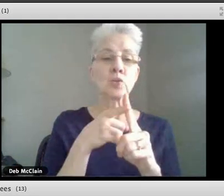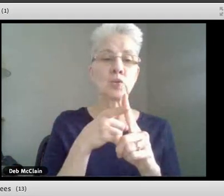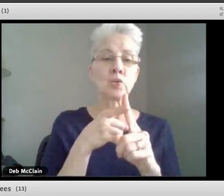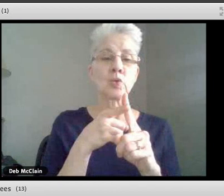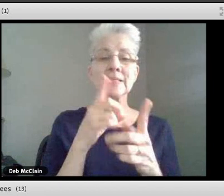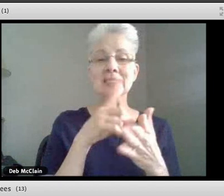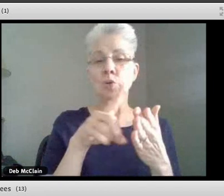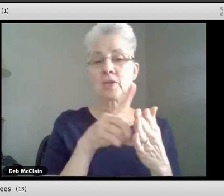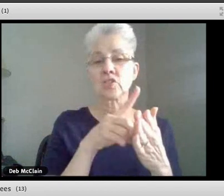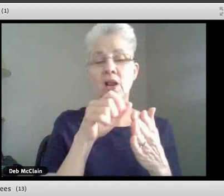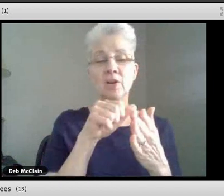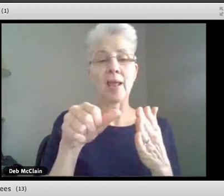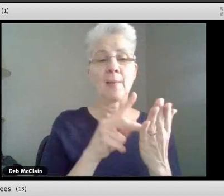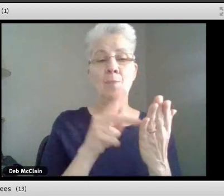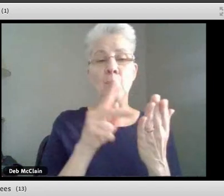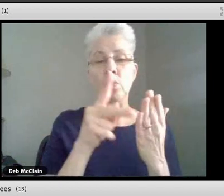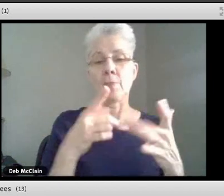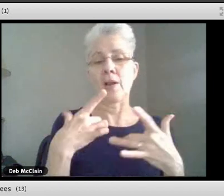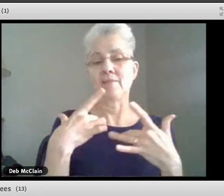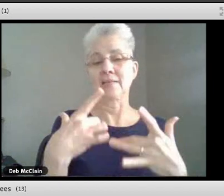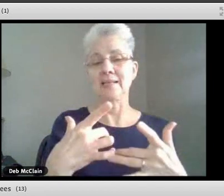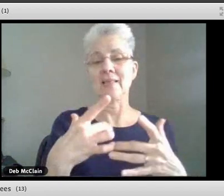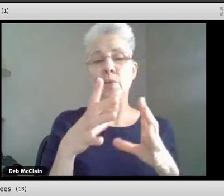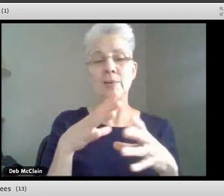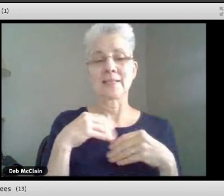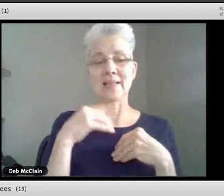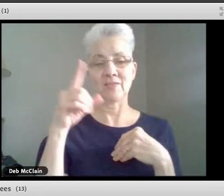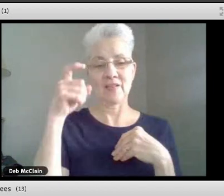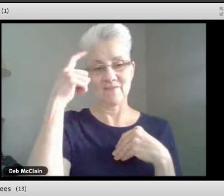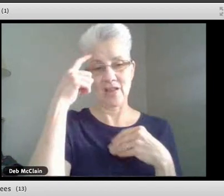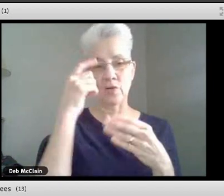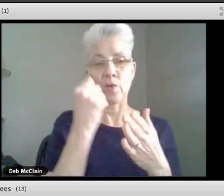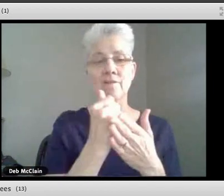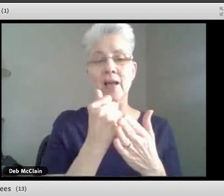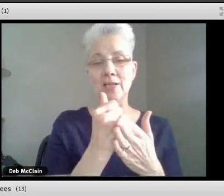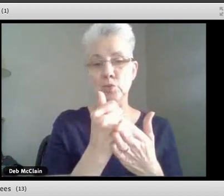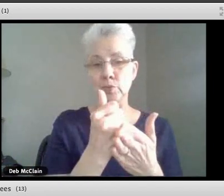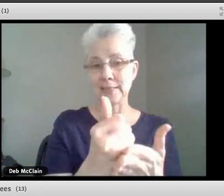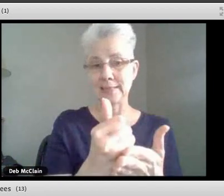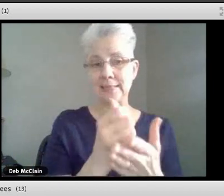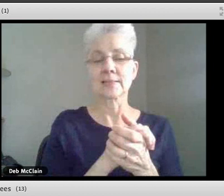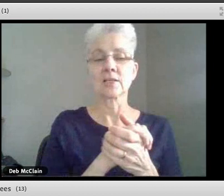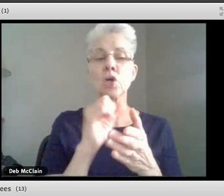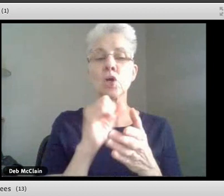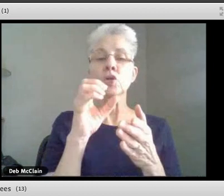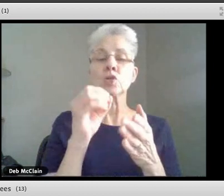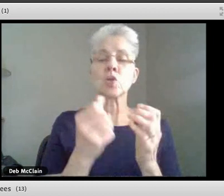that receives federal financial assistance. So most of our libraries receive federal financial assistance